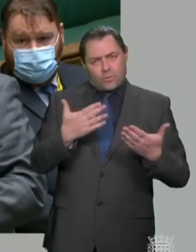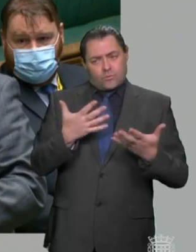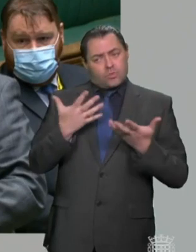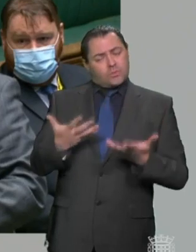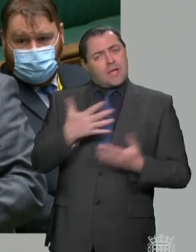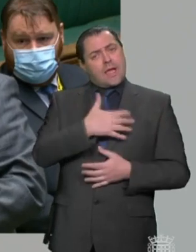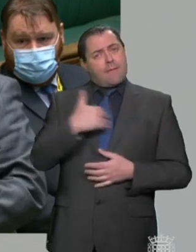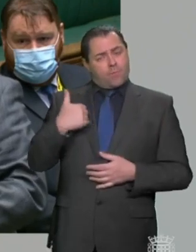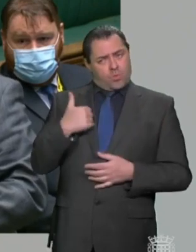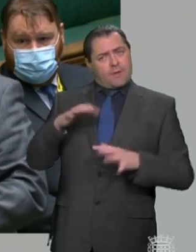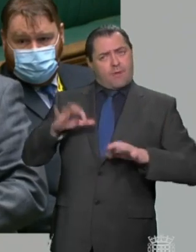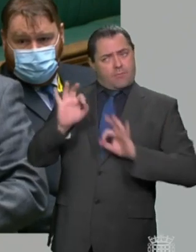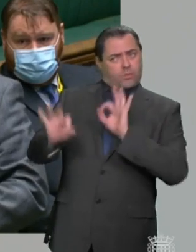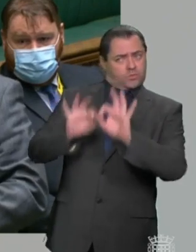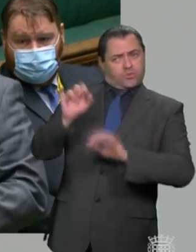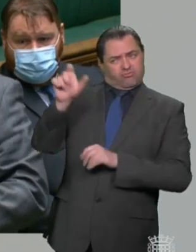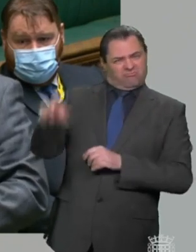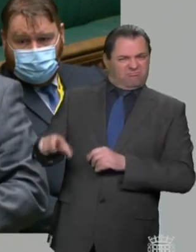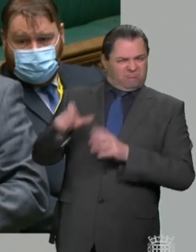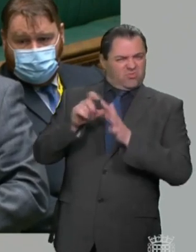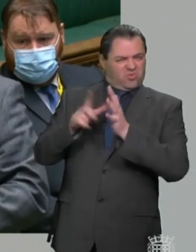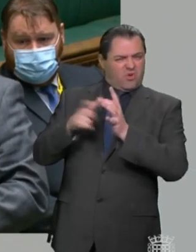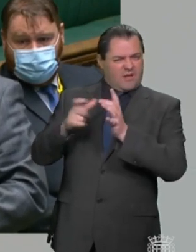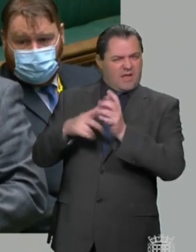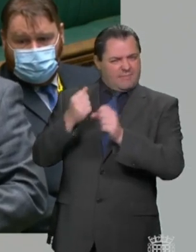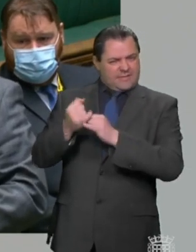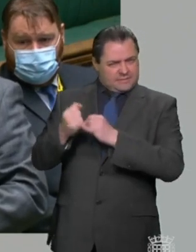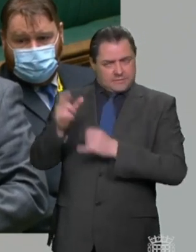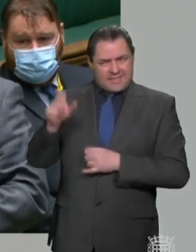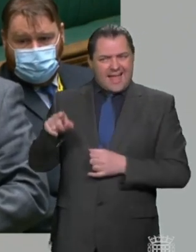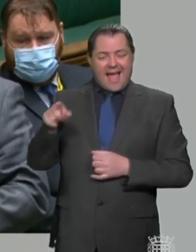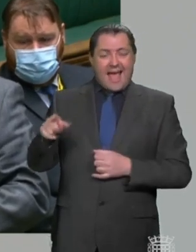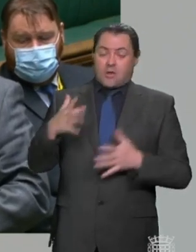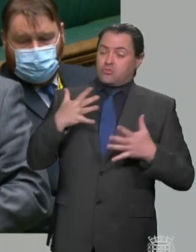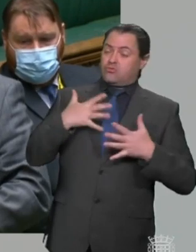is extraordinary but, sadly, not surprising. It paints a familiar pattern of behaviour: